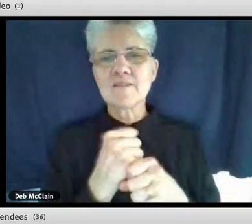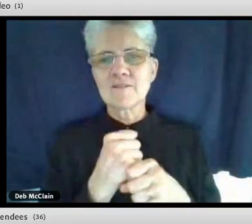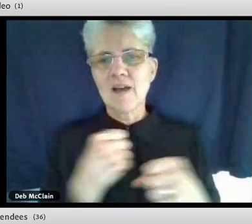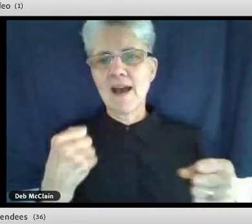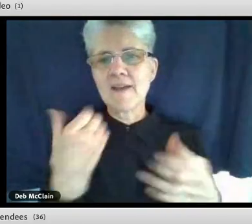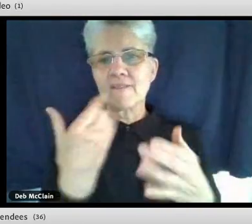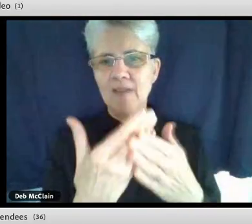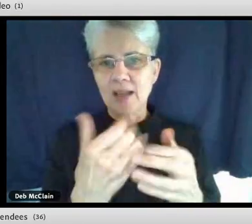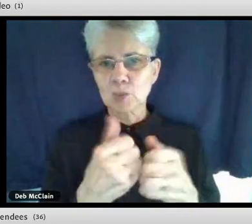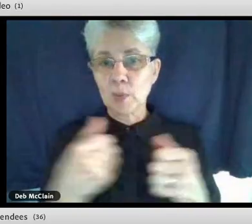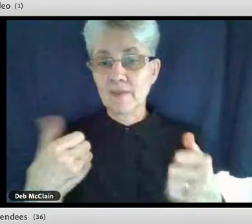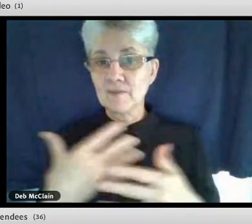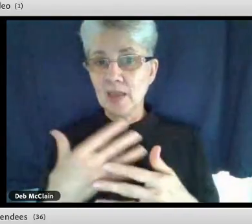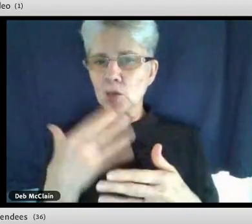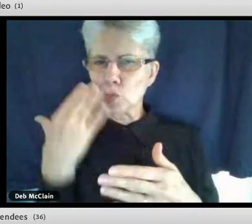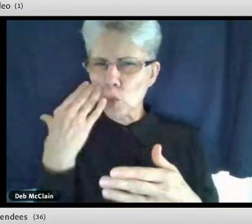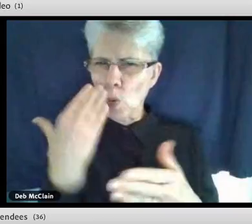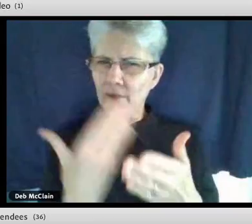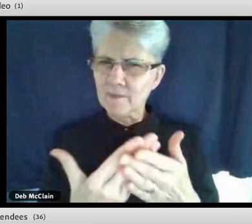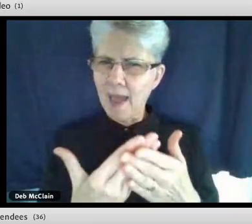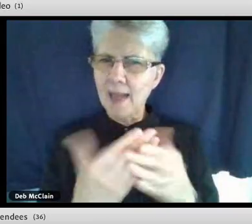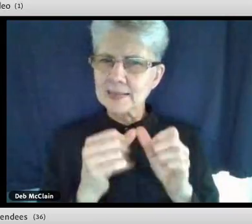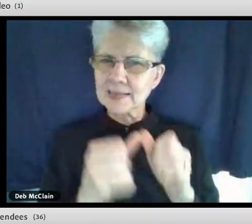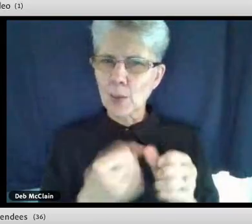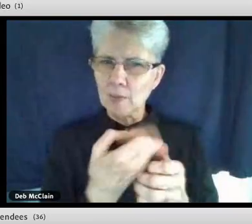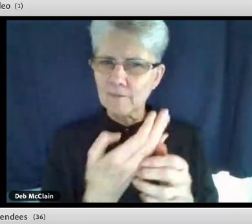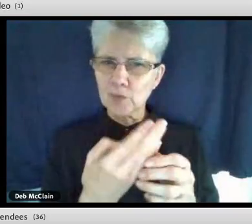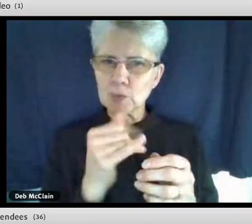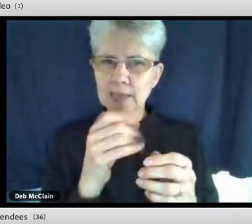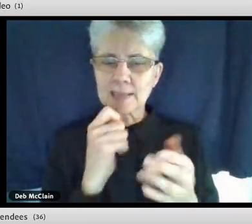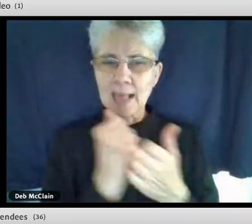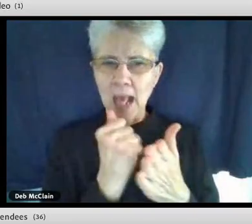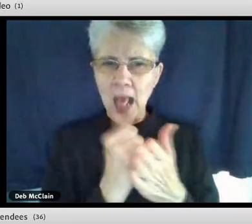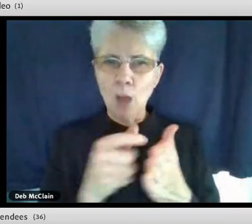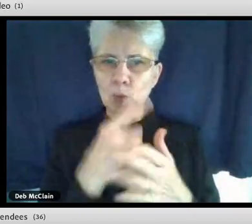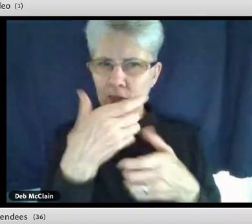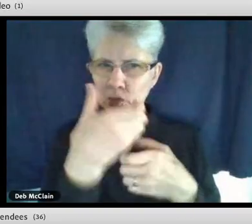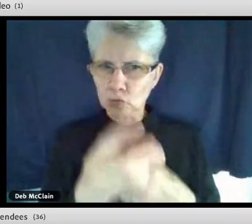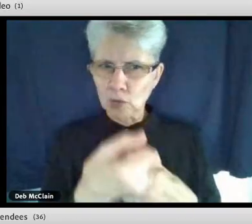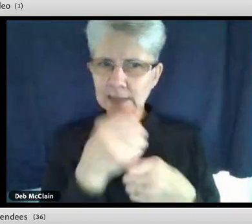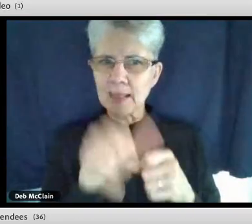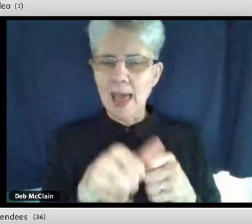So just, moving forward, I said from the beginning, "Fight facts with fear," so know the facts, you know?